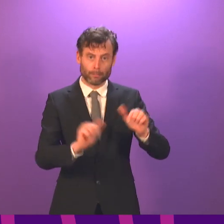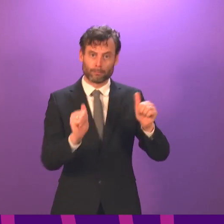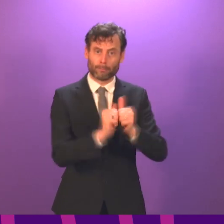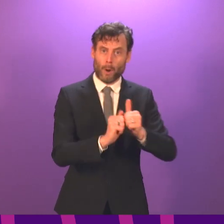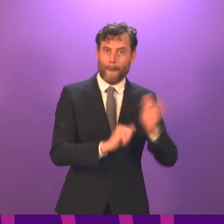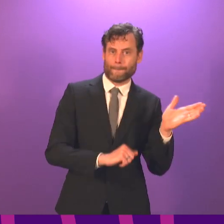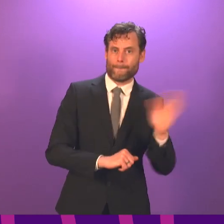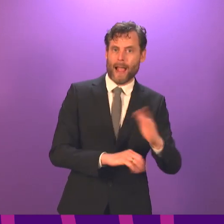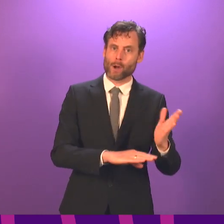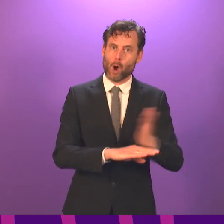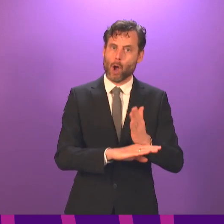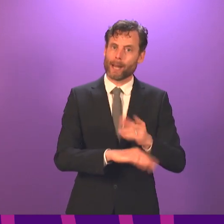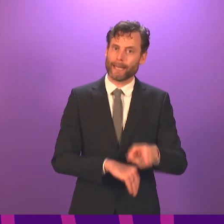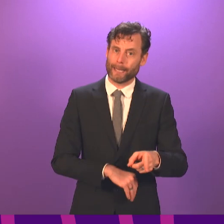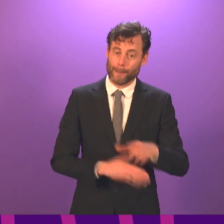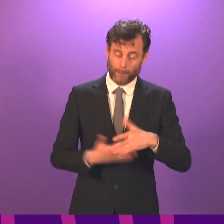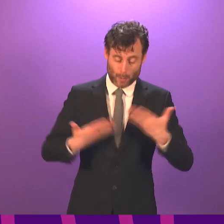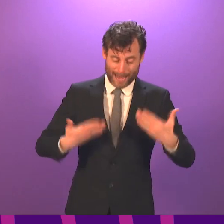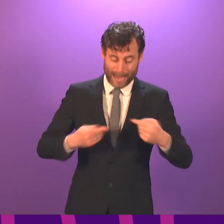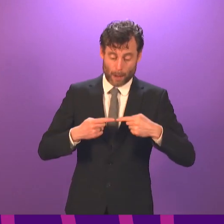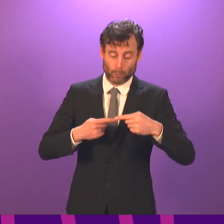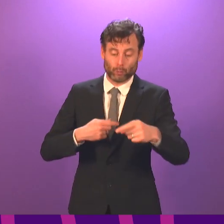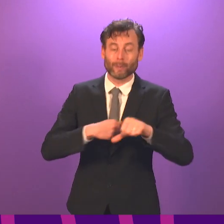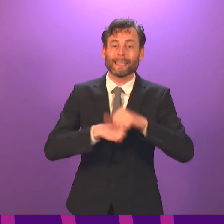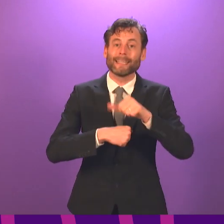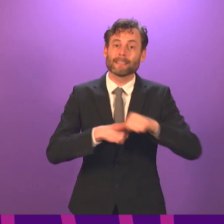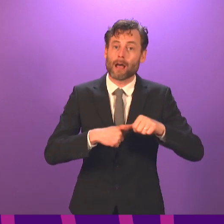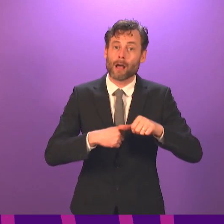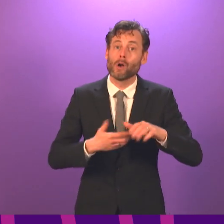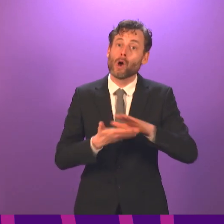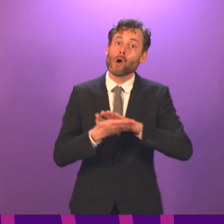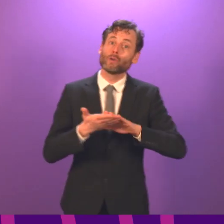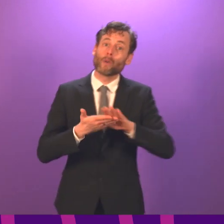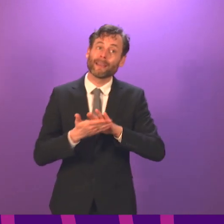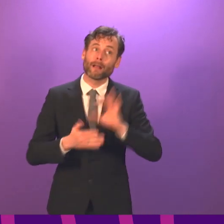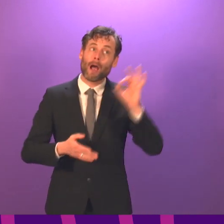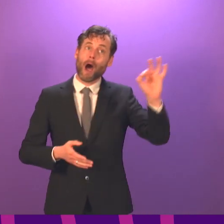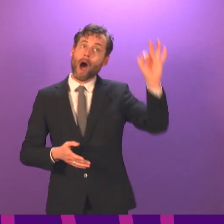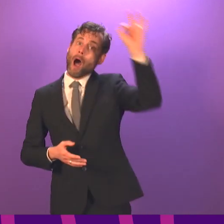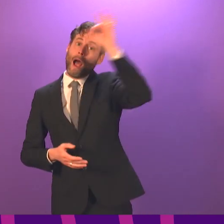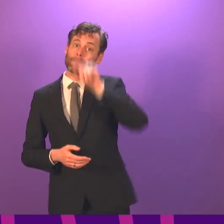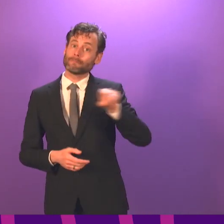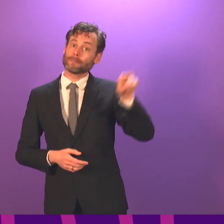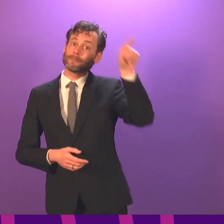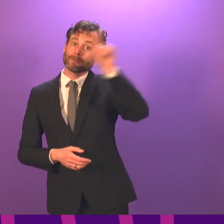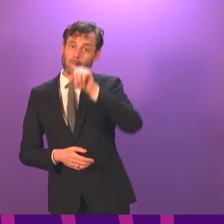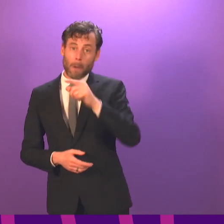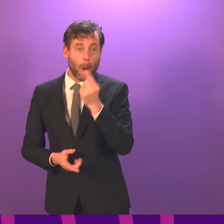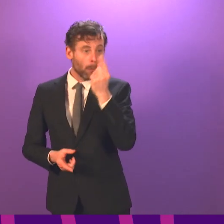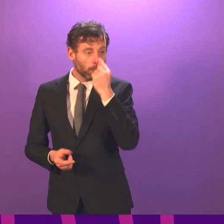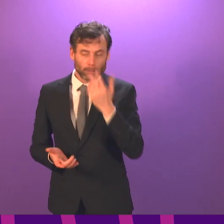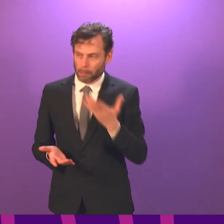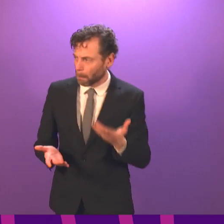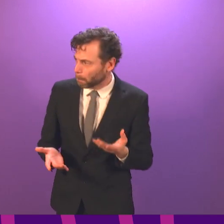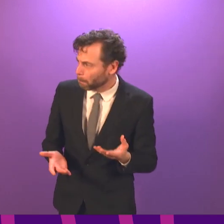and Easter. In smaller authorities—island communities, for example—there might be a small number